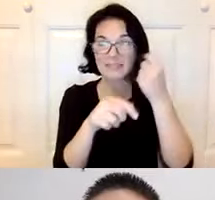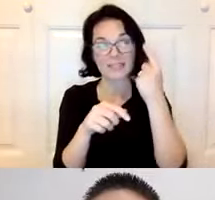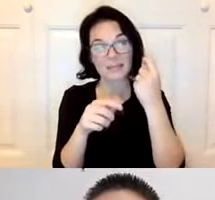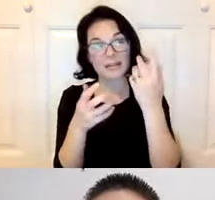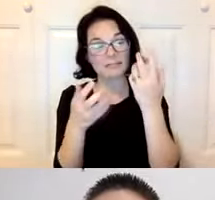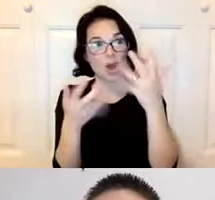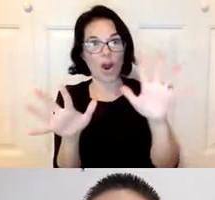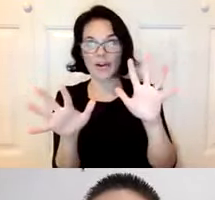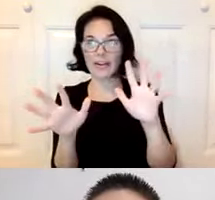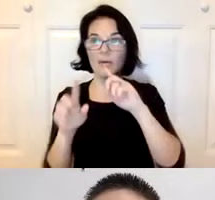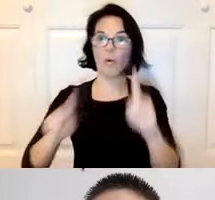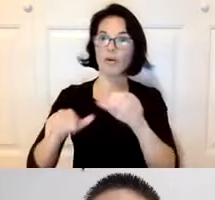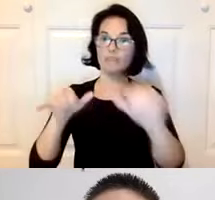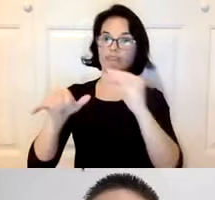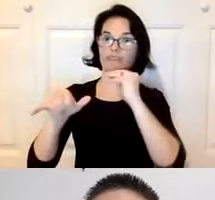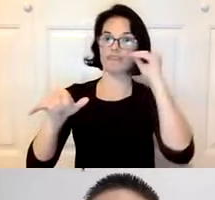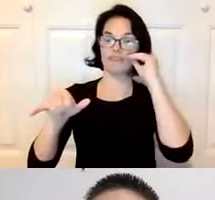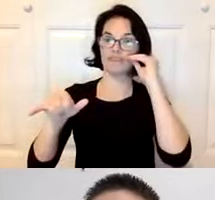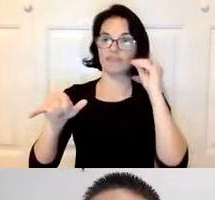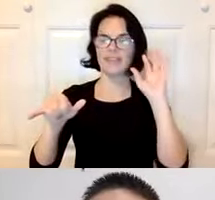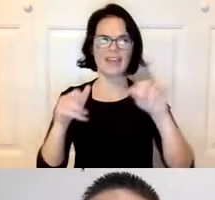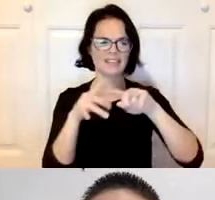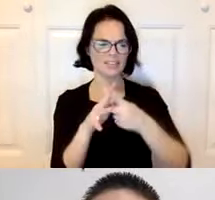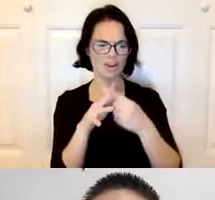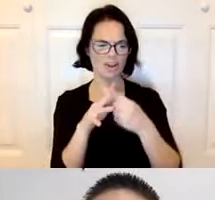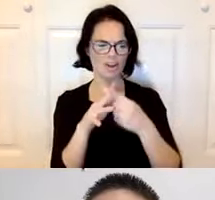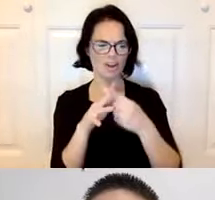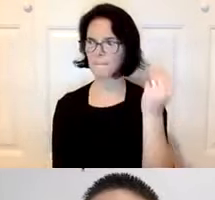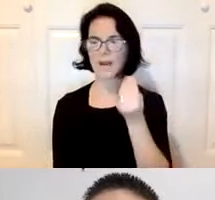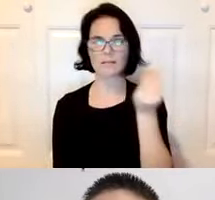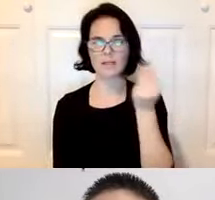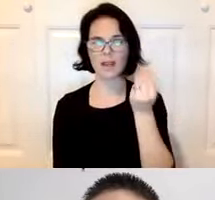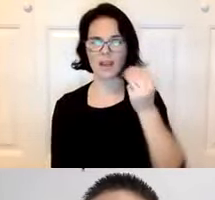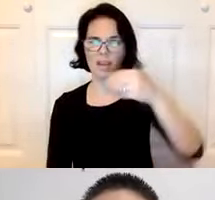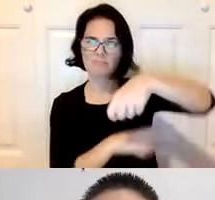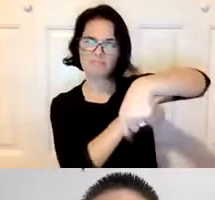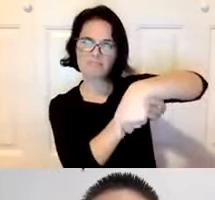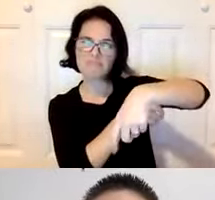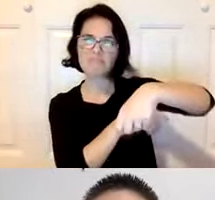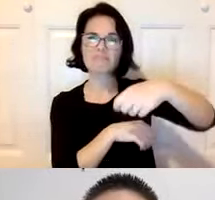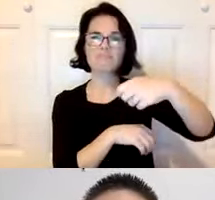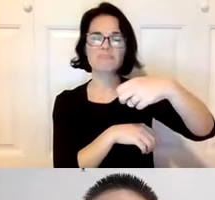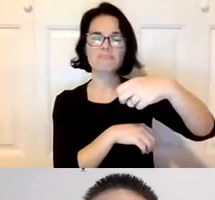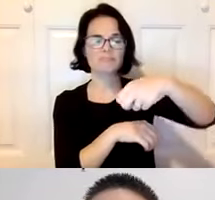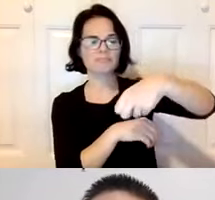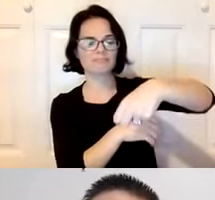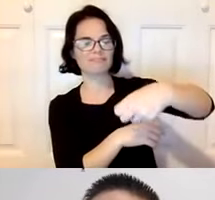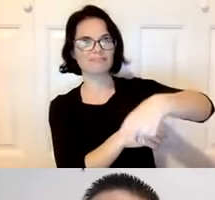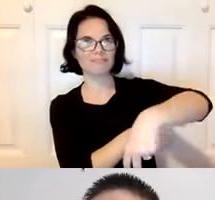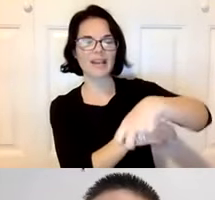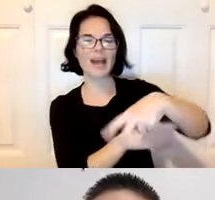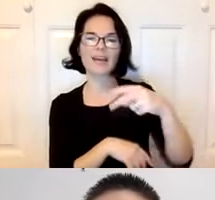which I think started on Monday at midnight, we’re in it for three weeks.